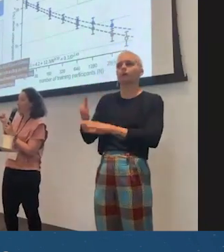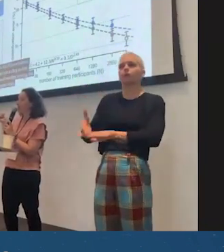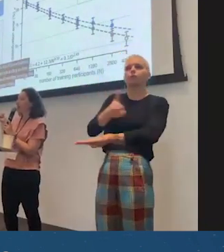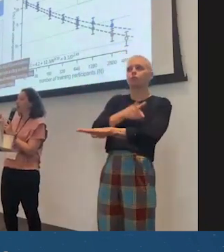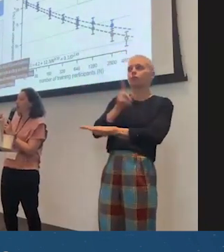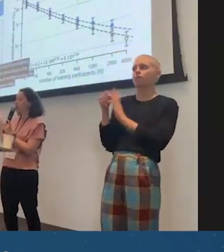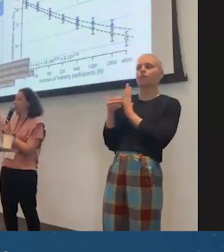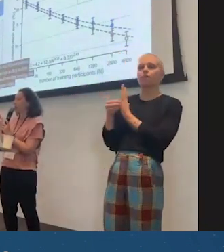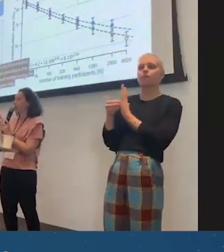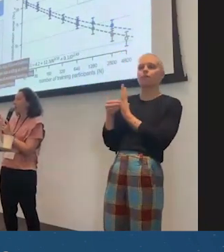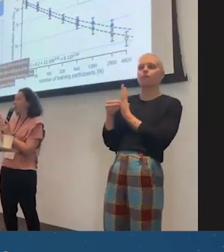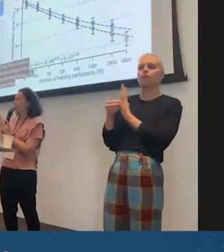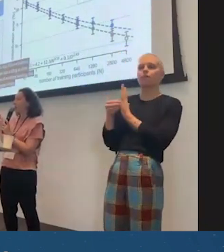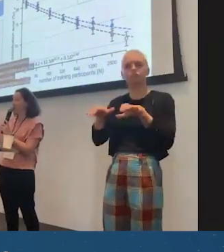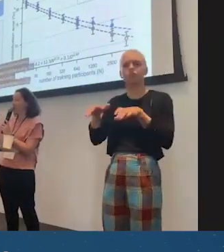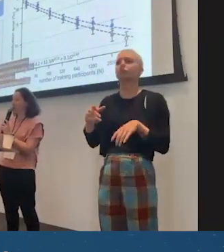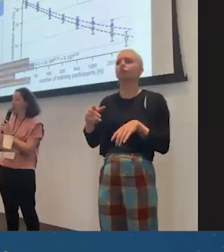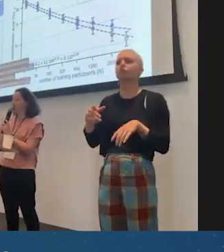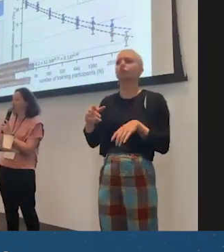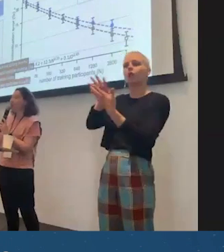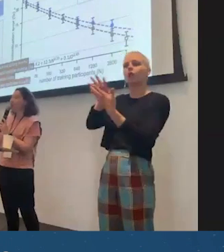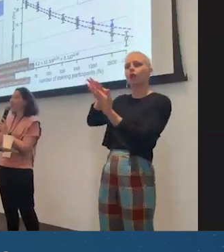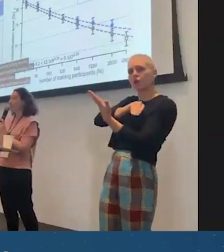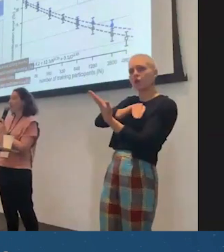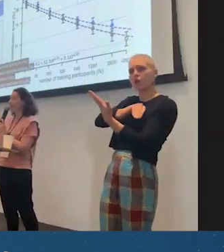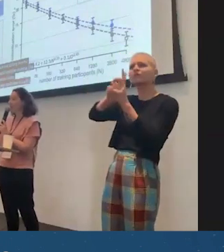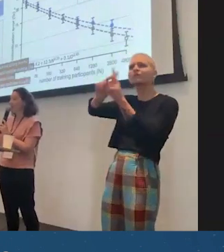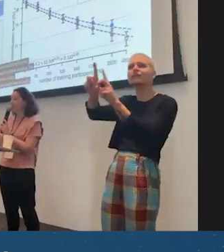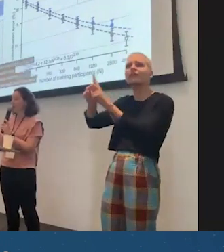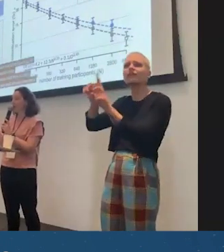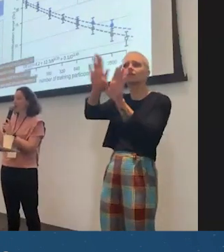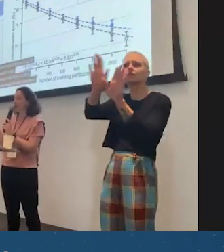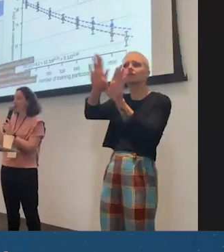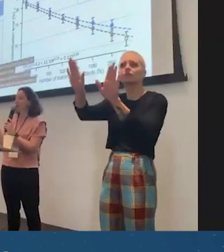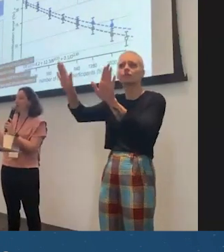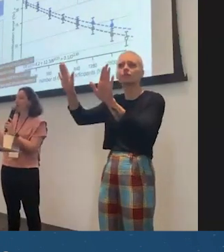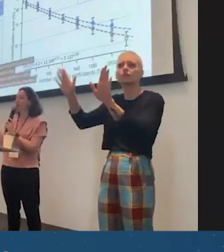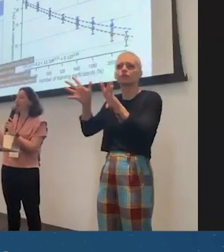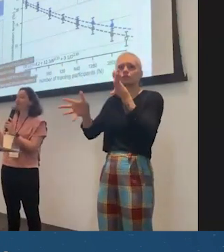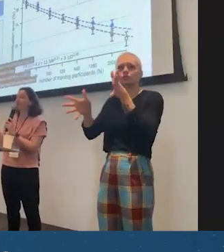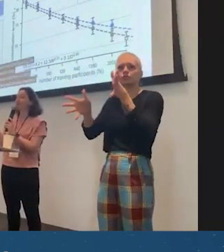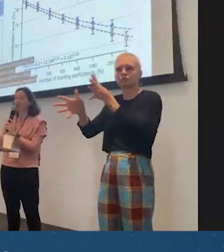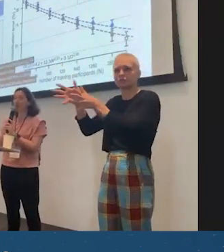that the models learn representations invariant to the unique participant-level sEMG